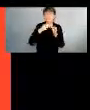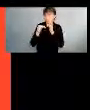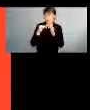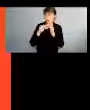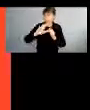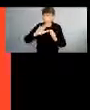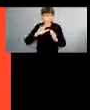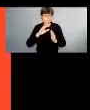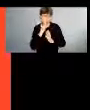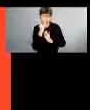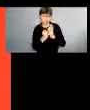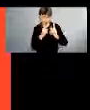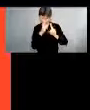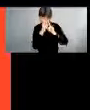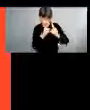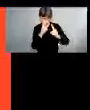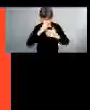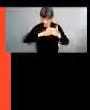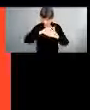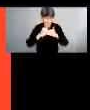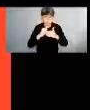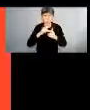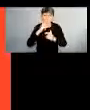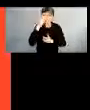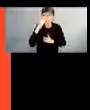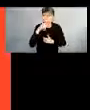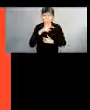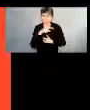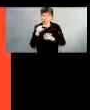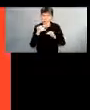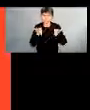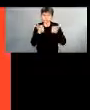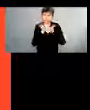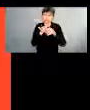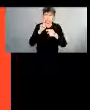and why they’re important and relevant to your artistic practice or discipline. This